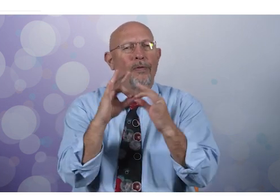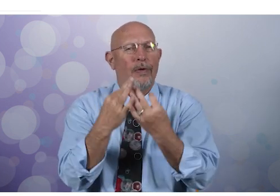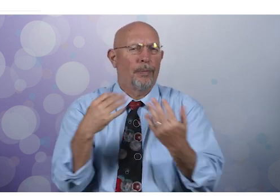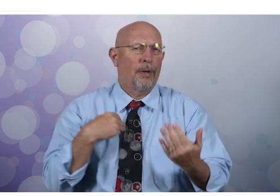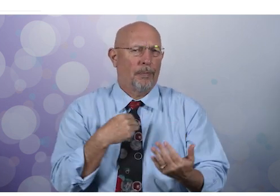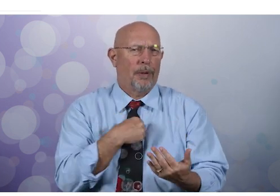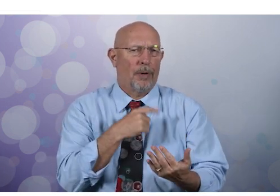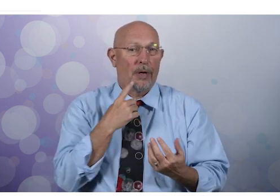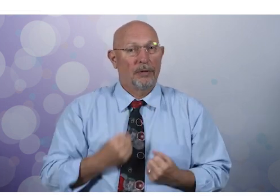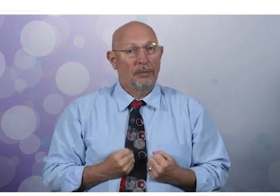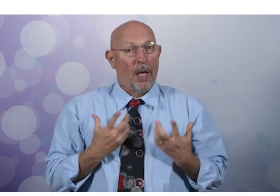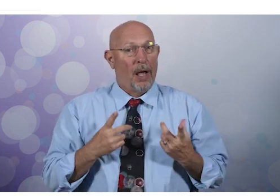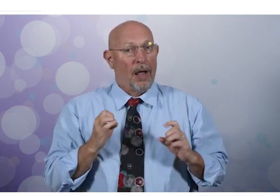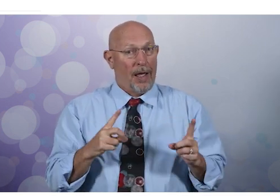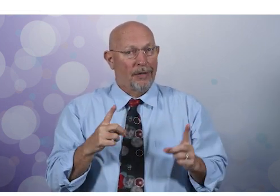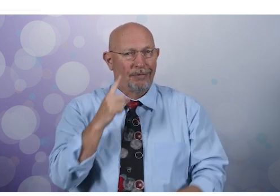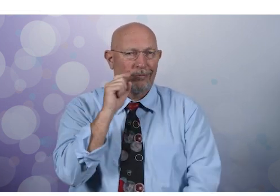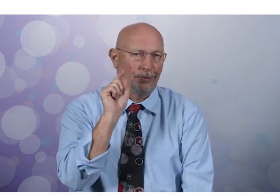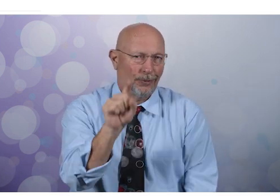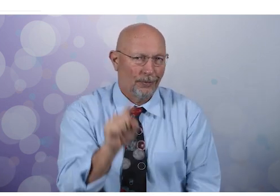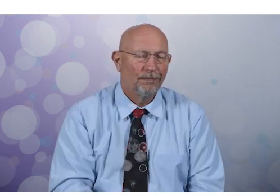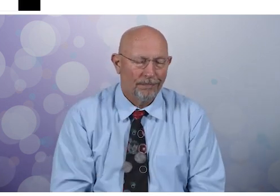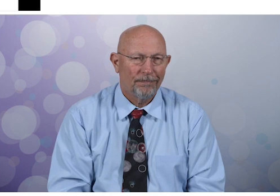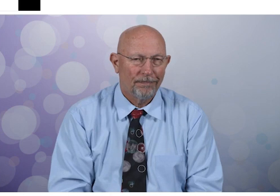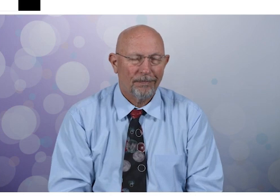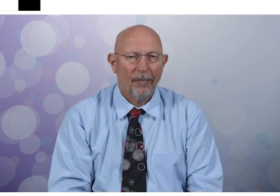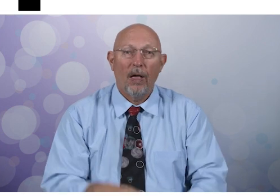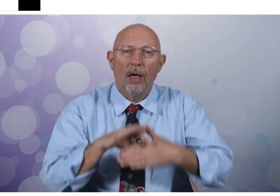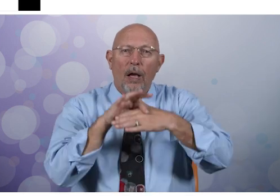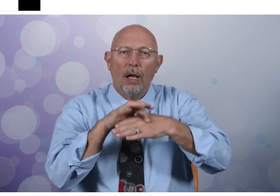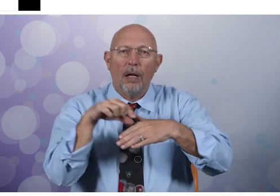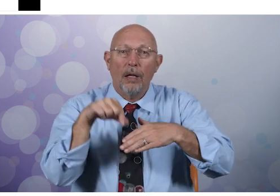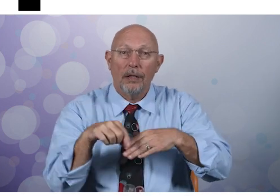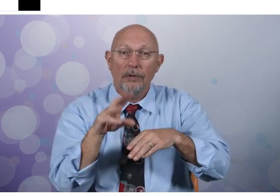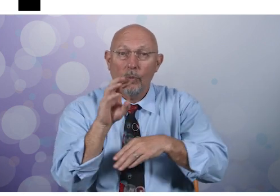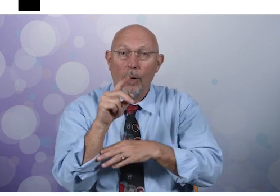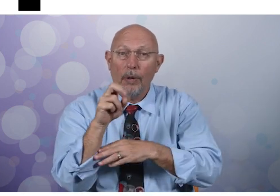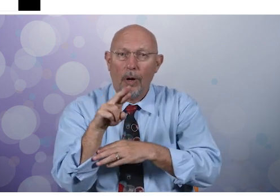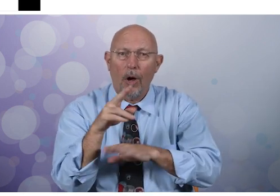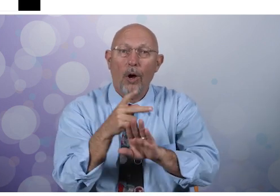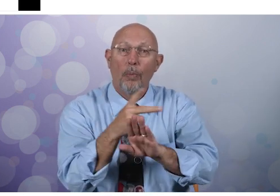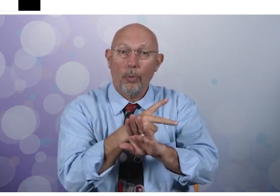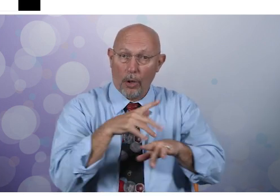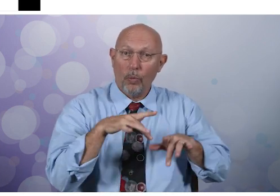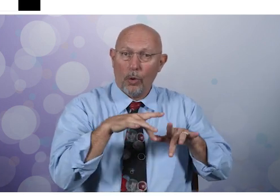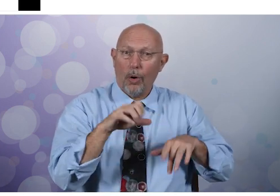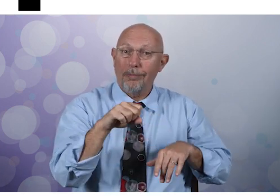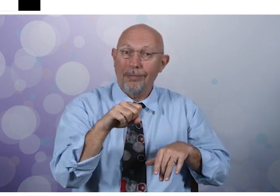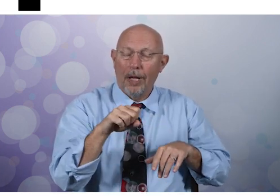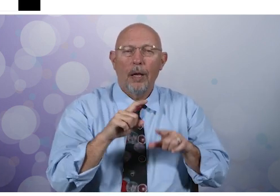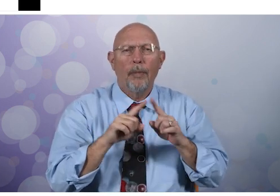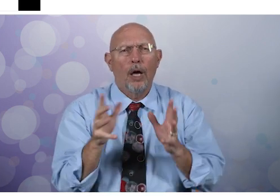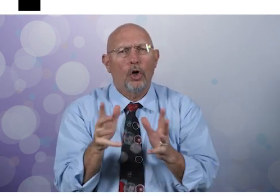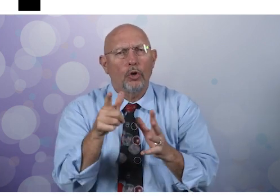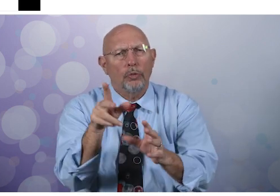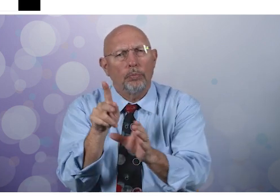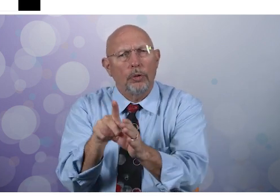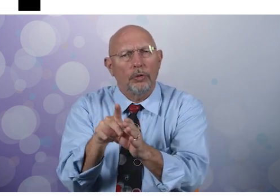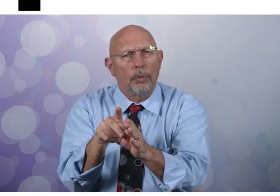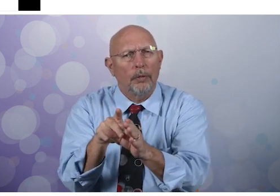InspirED is for you. The content of this webinar has been pre-recorded, but we want to encourage your participation.